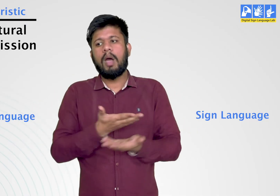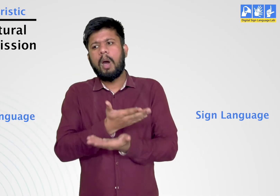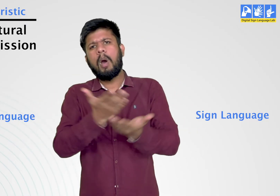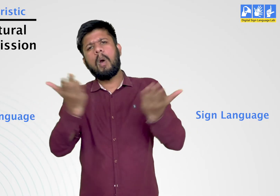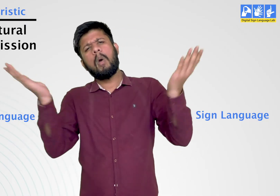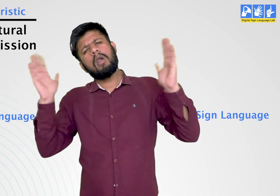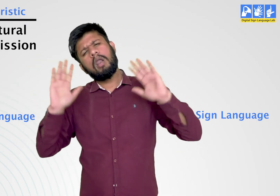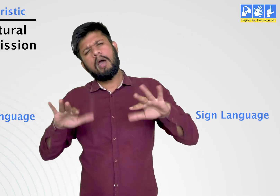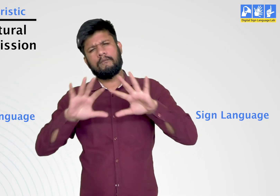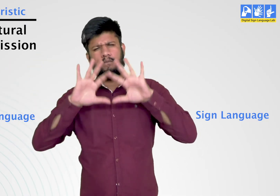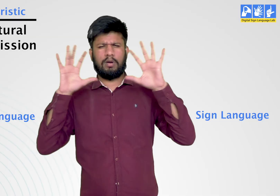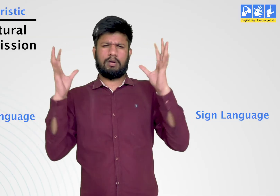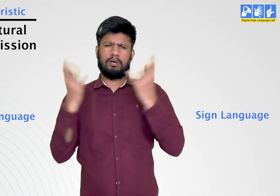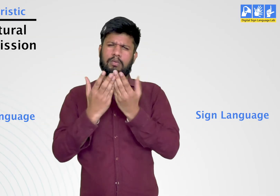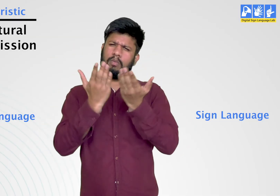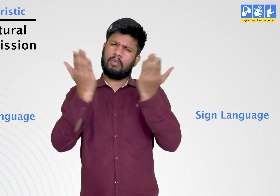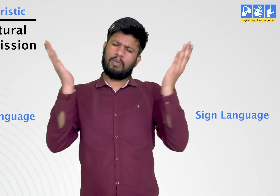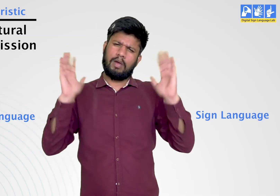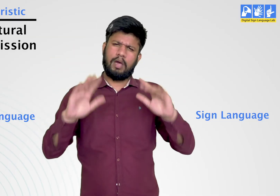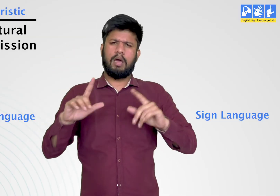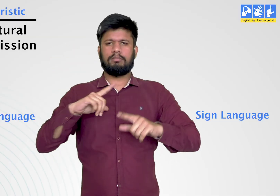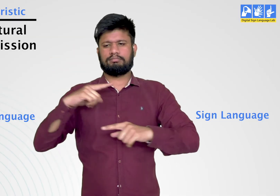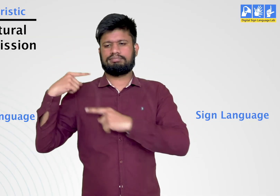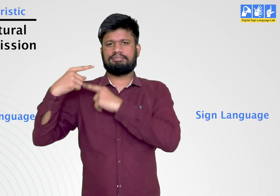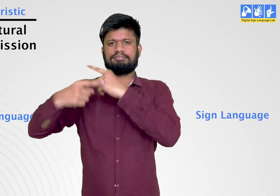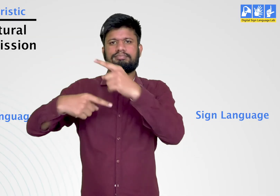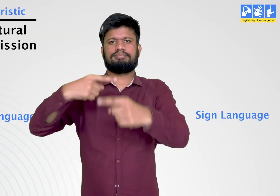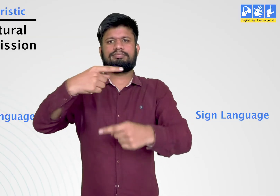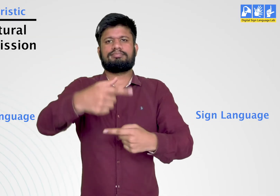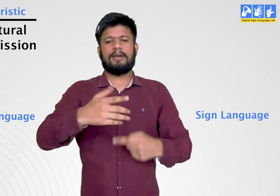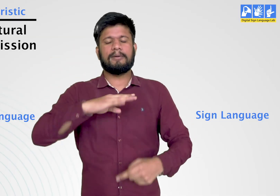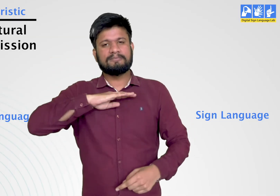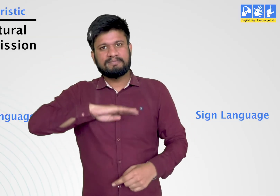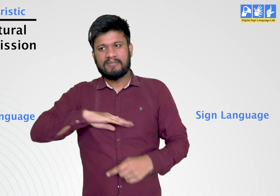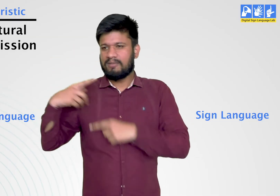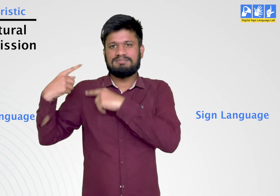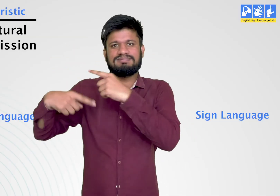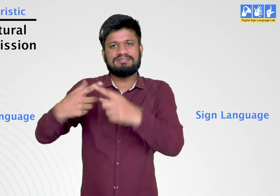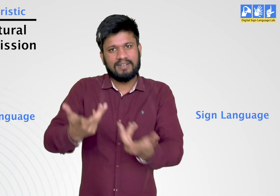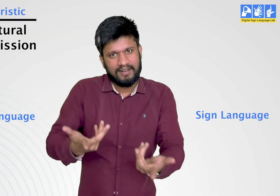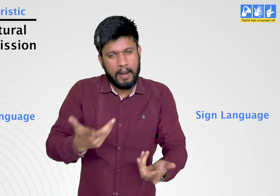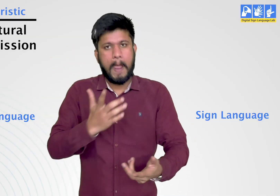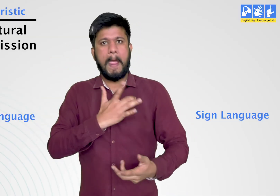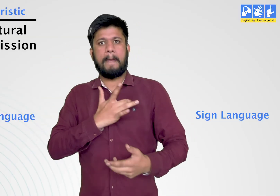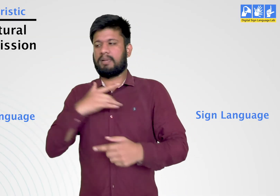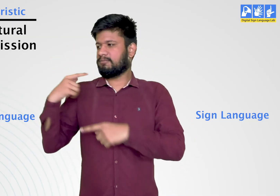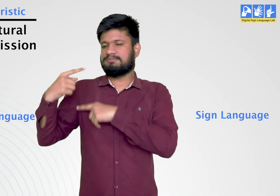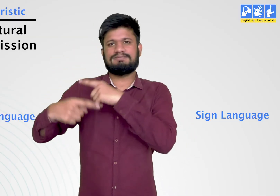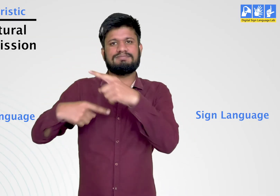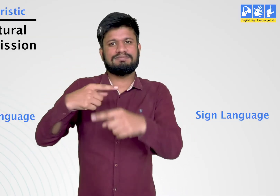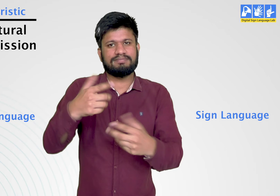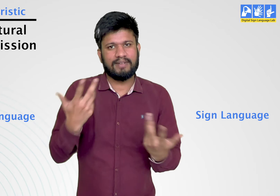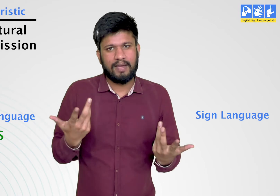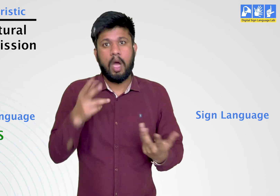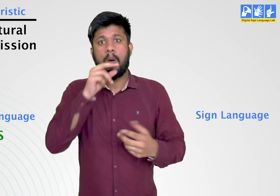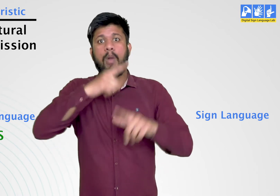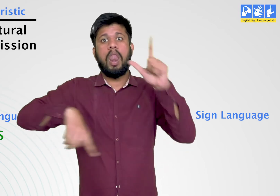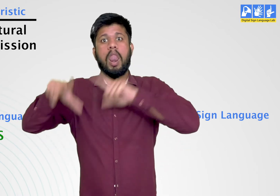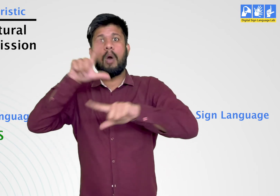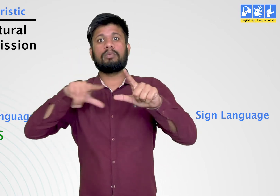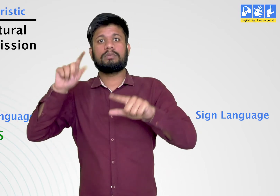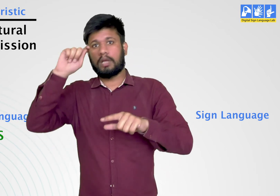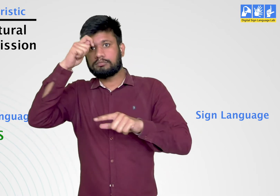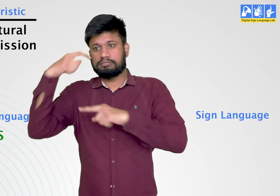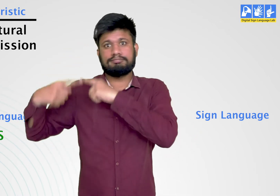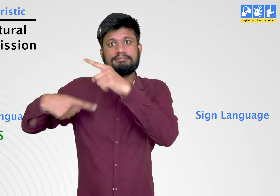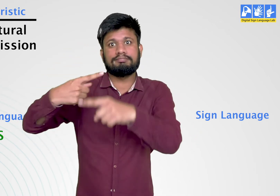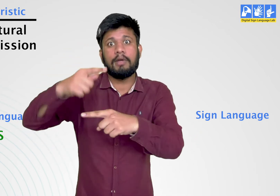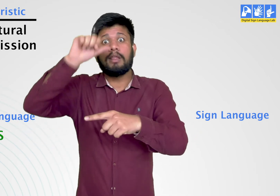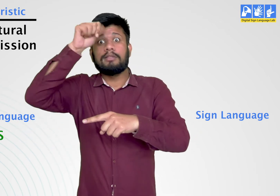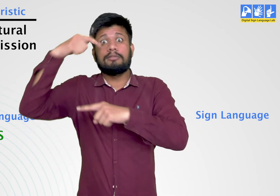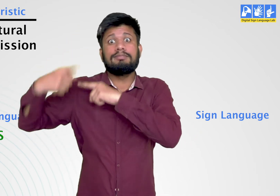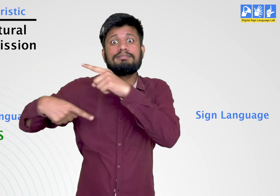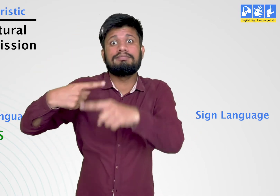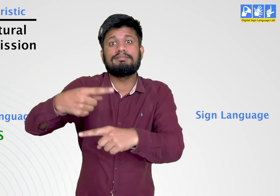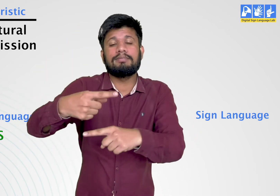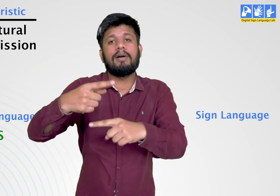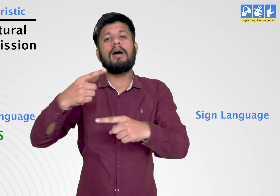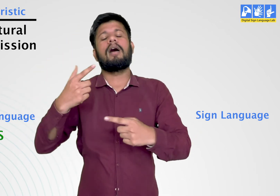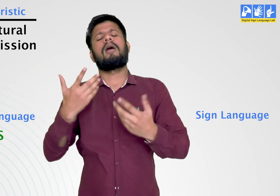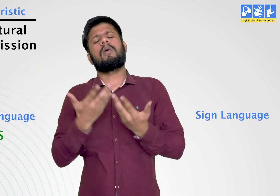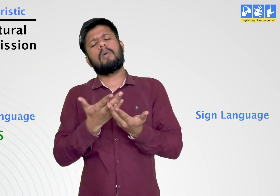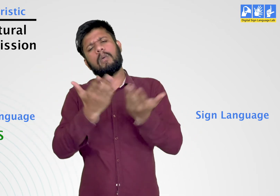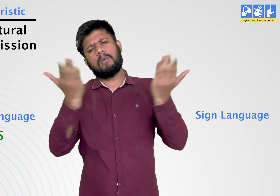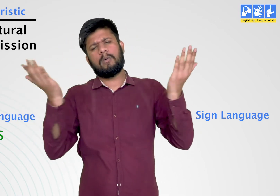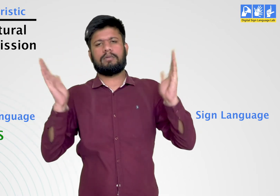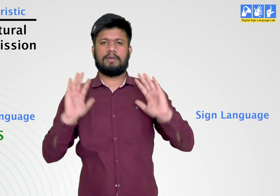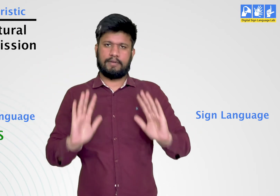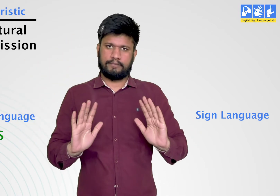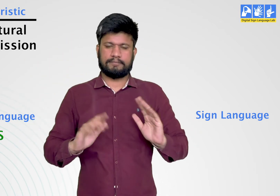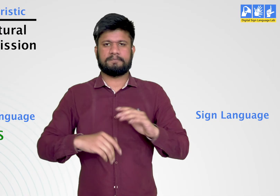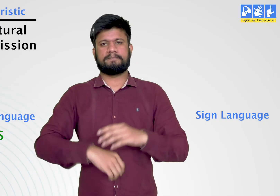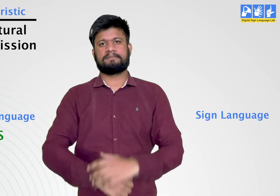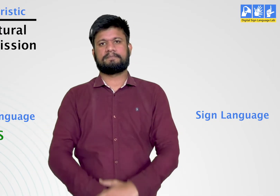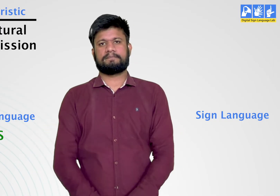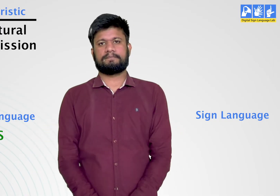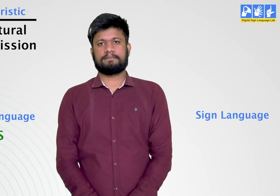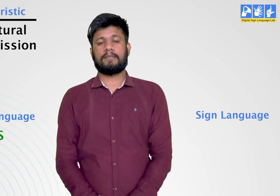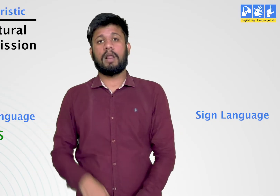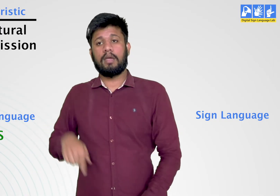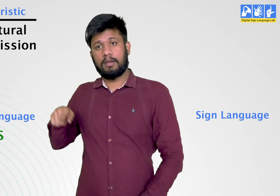In verbal language, all hearing people can communicate with their preferred language like English and Hindi which is culturally transmitted.